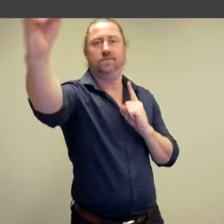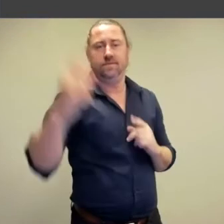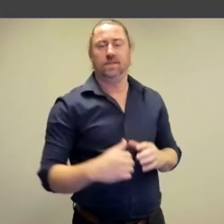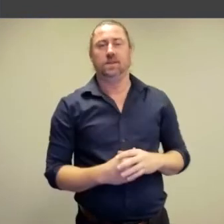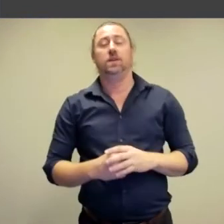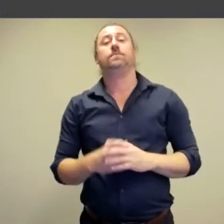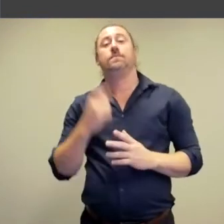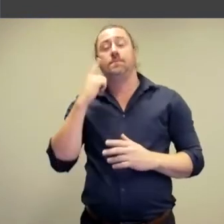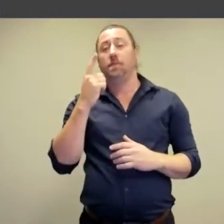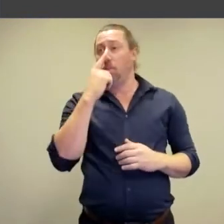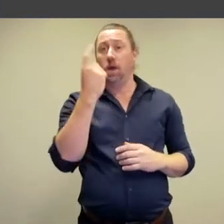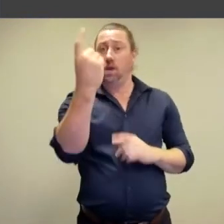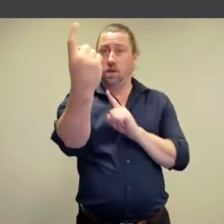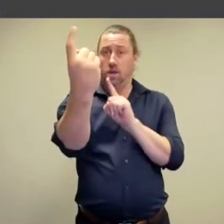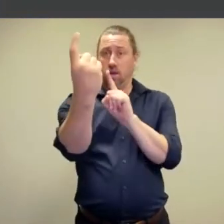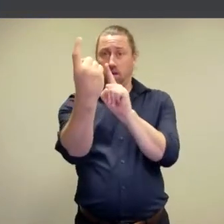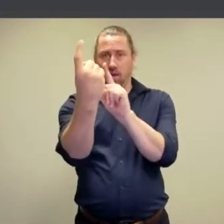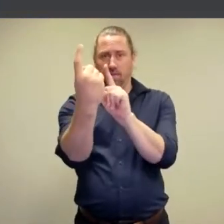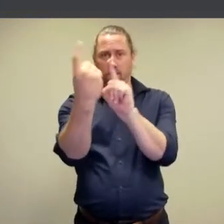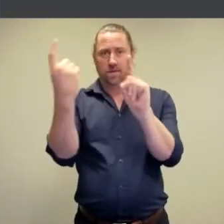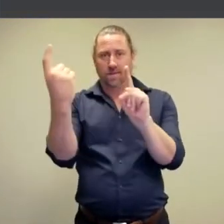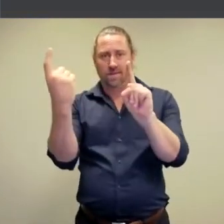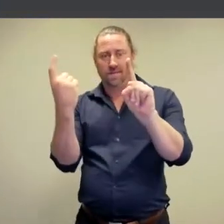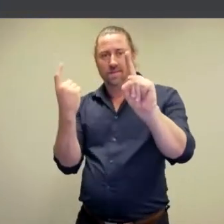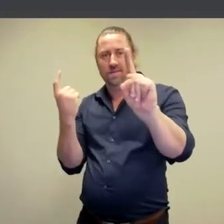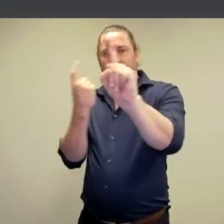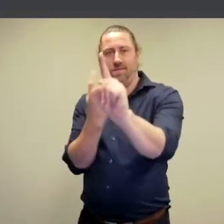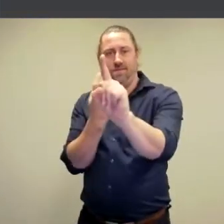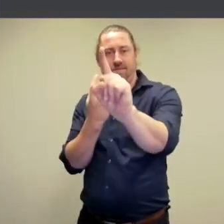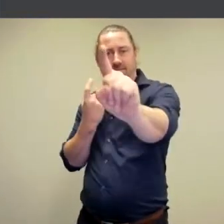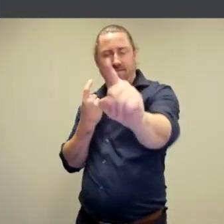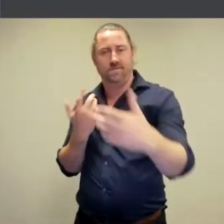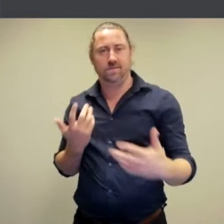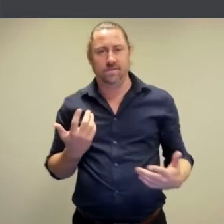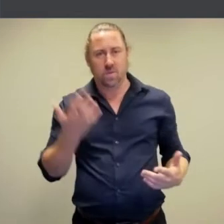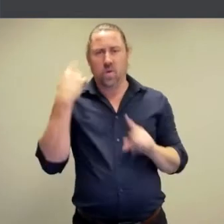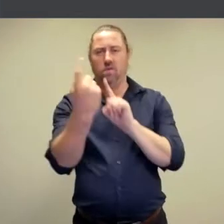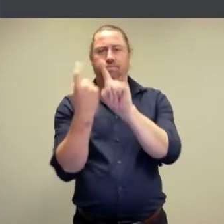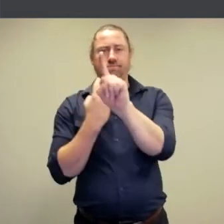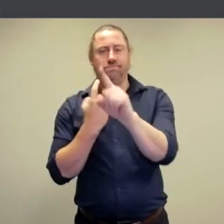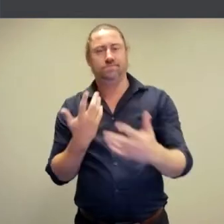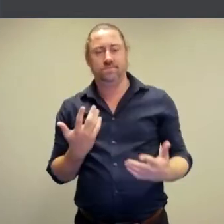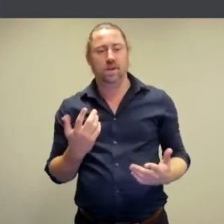passing others on the footpath and now